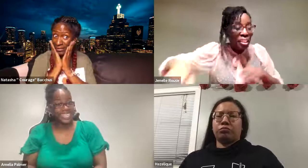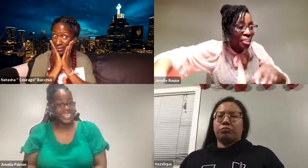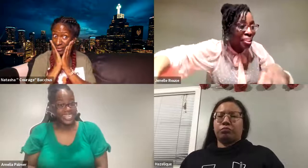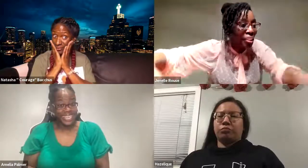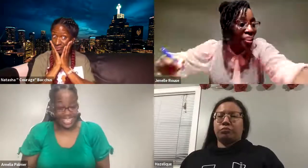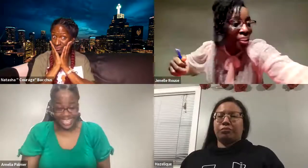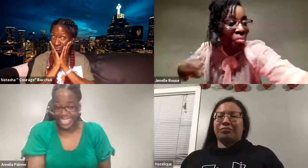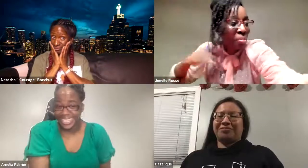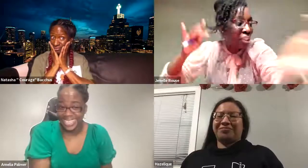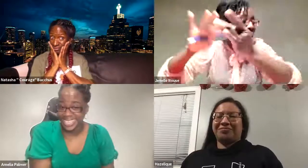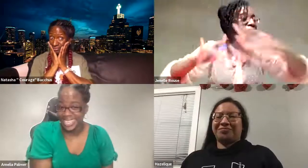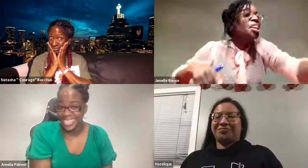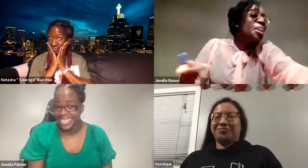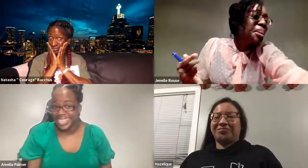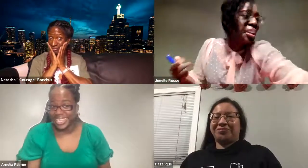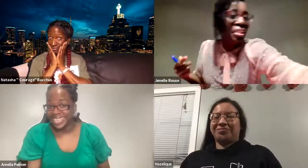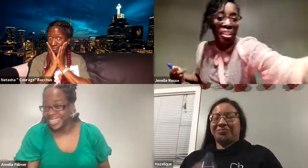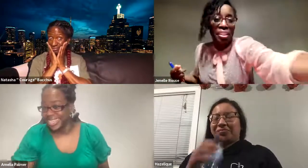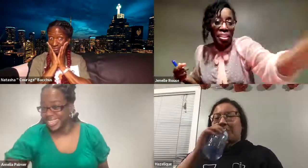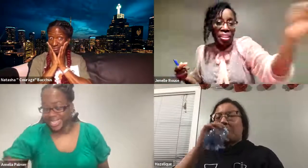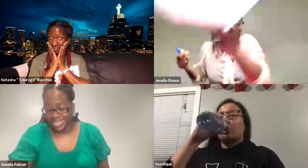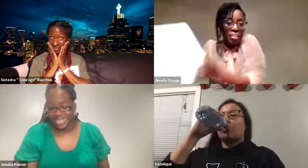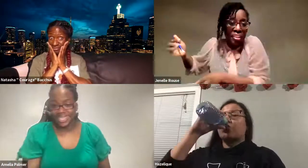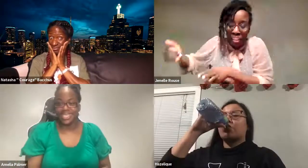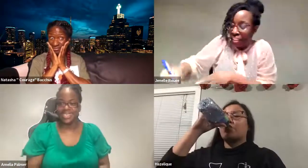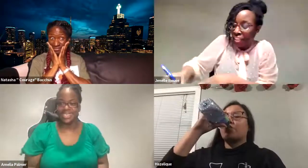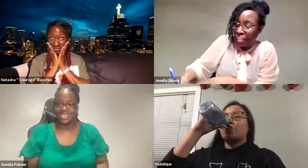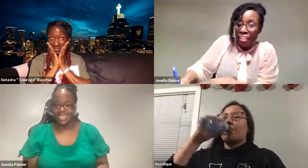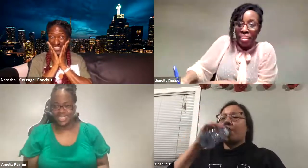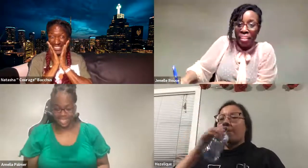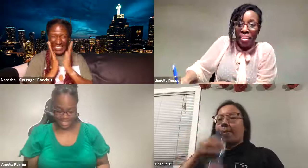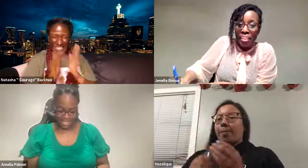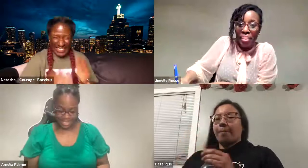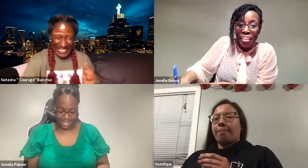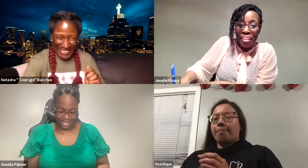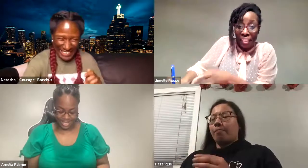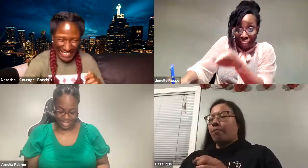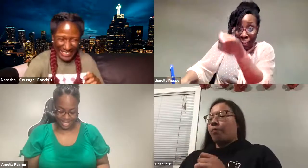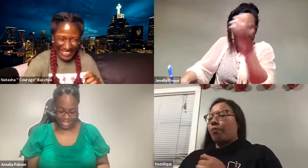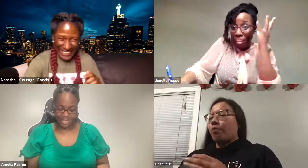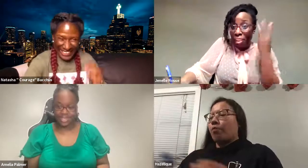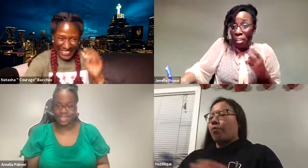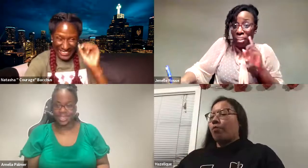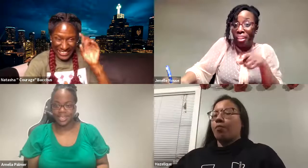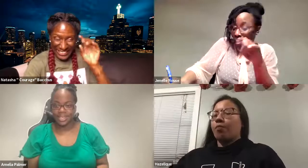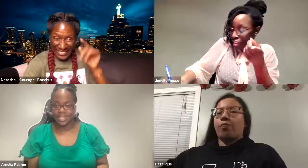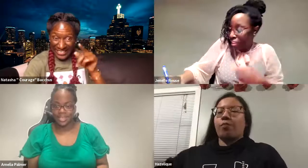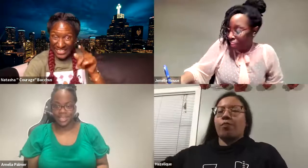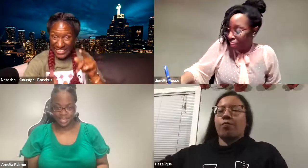so hold on let me just.. one second, i need to take some notes says chanel. amelia